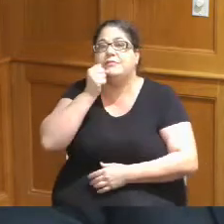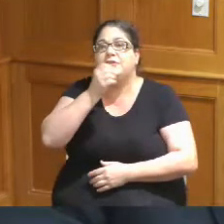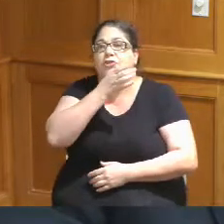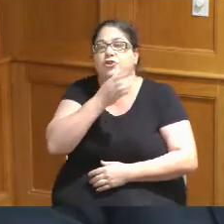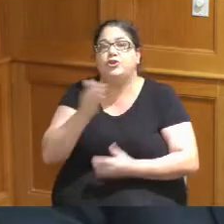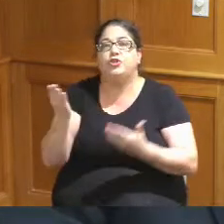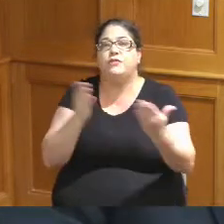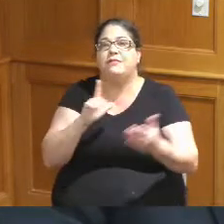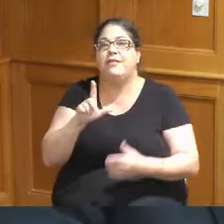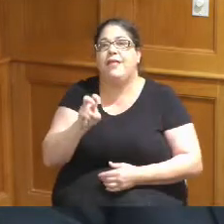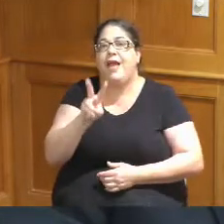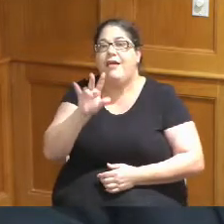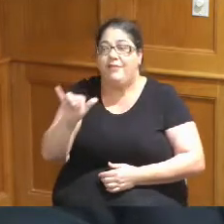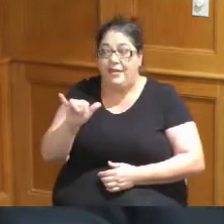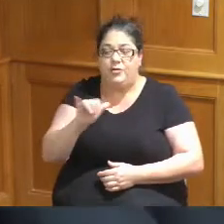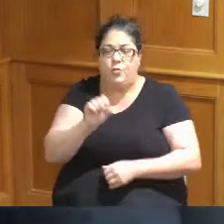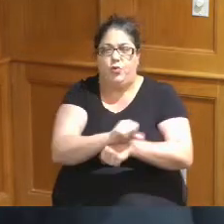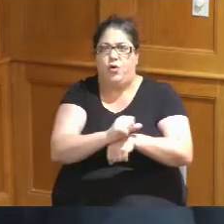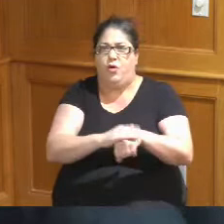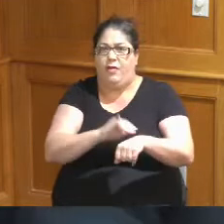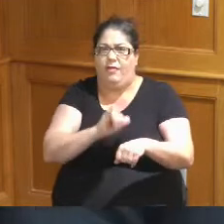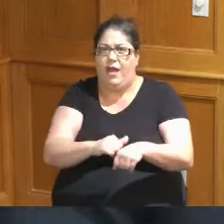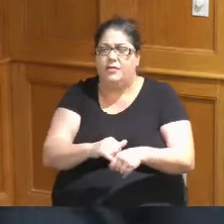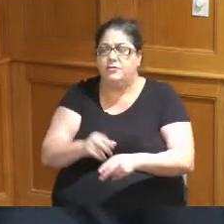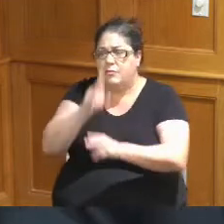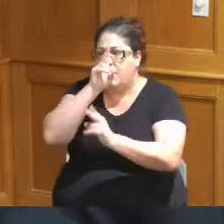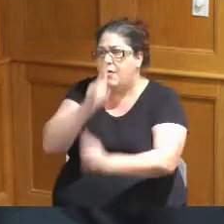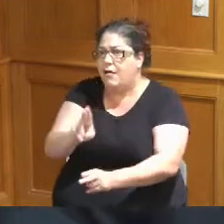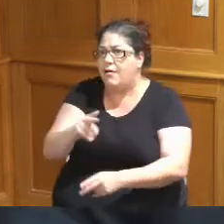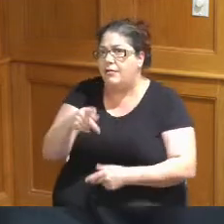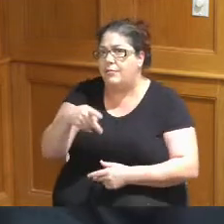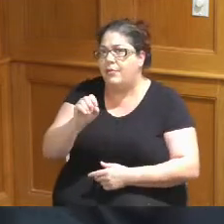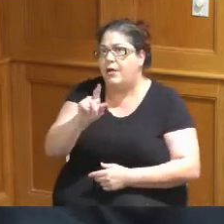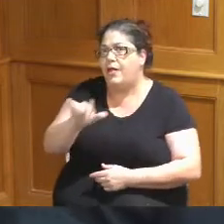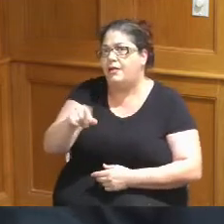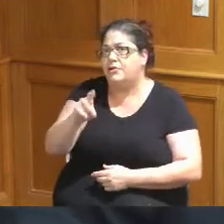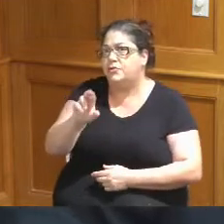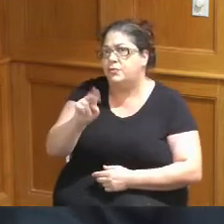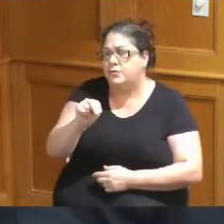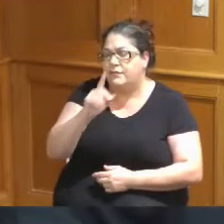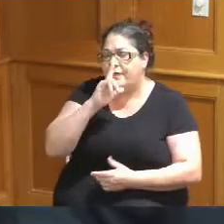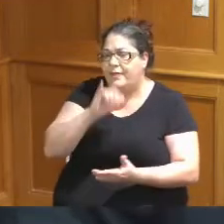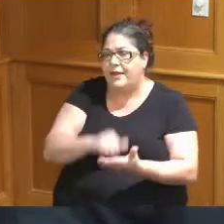so I was happy once again to honor Polly Doran on behalf of the county and then today we had a